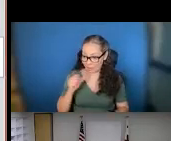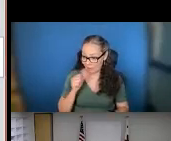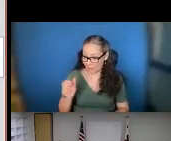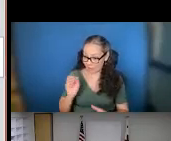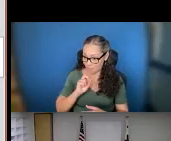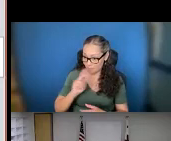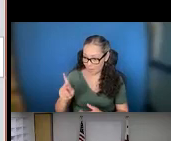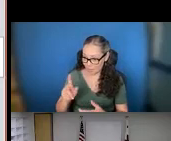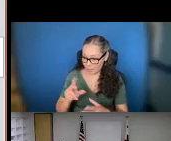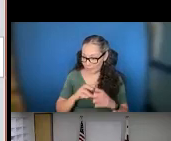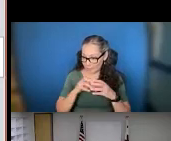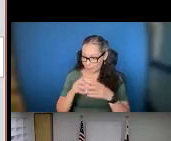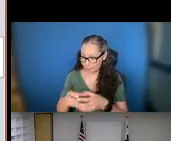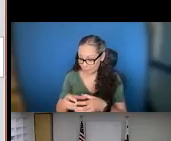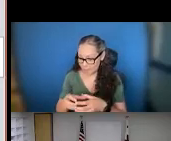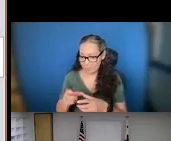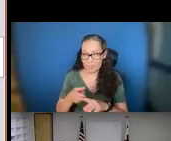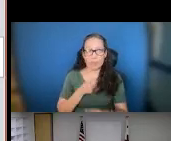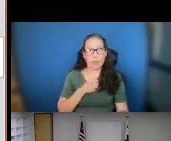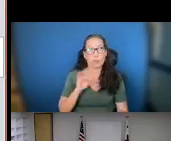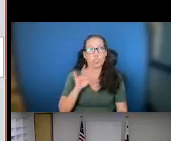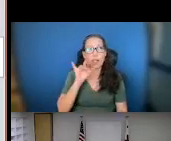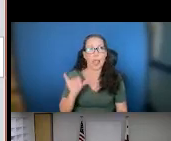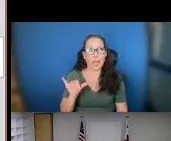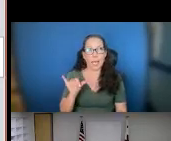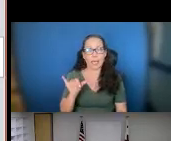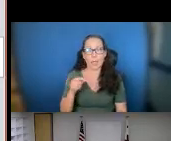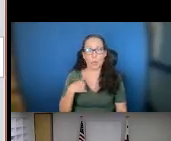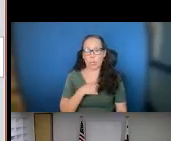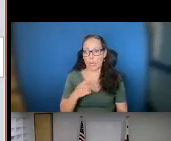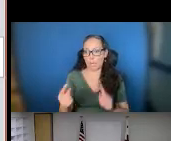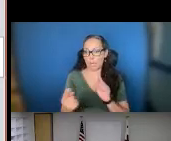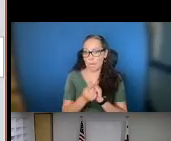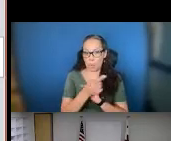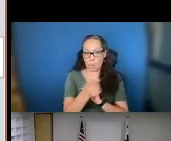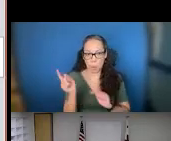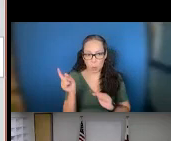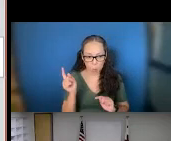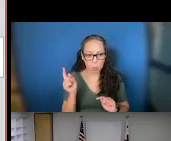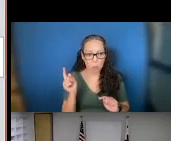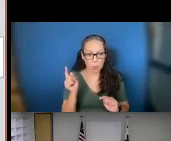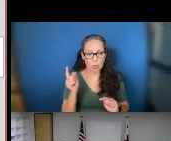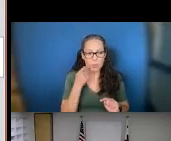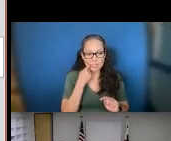since July 21st so the last time we met with you we really had just finished um kind of the working